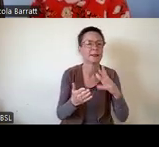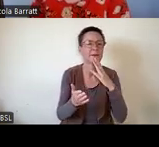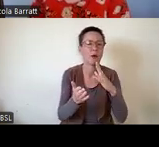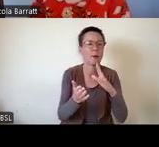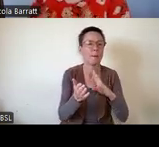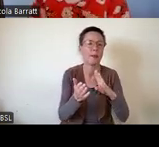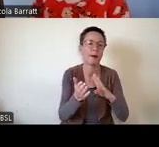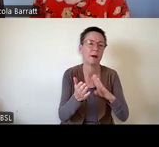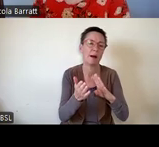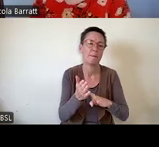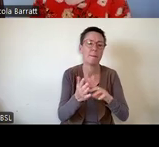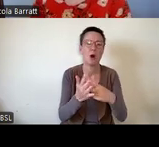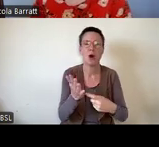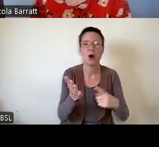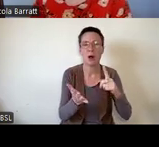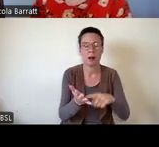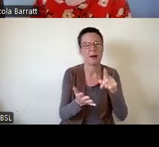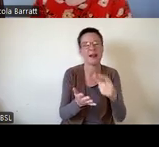but I just put it in here as a text example.